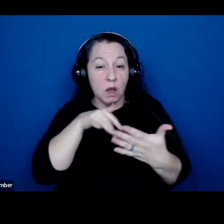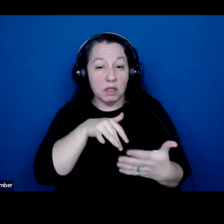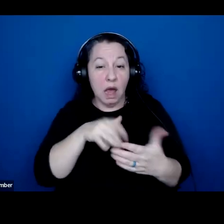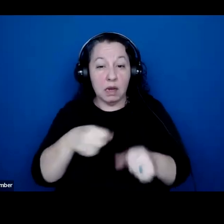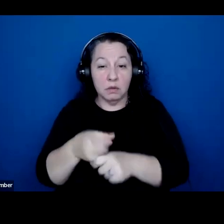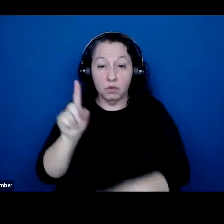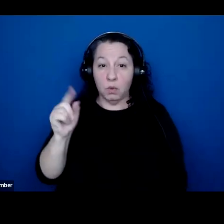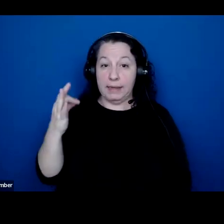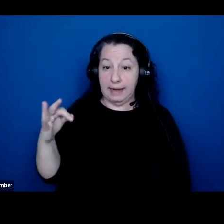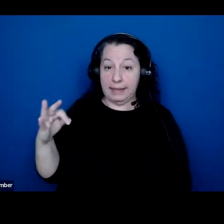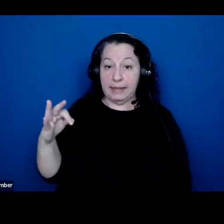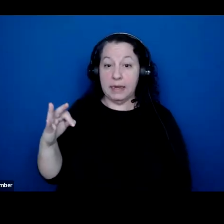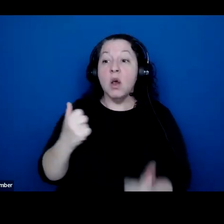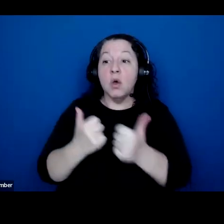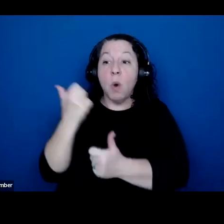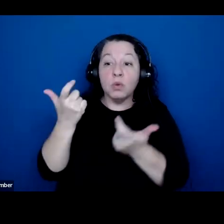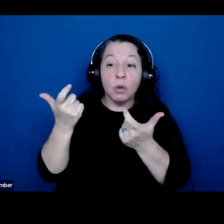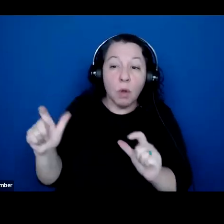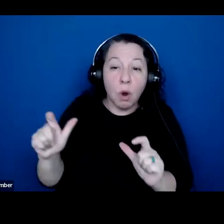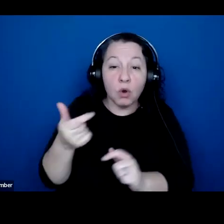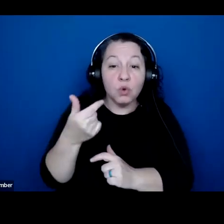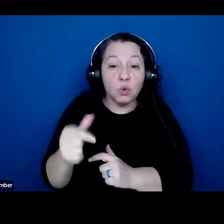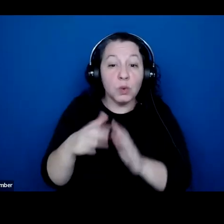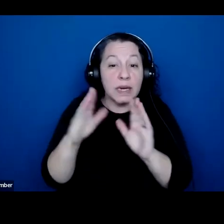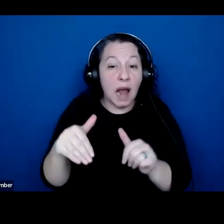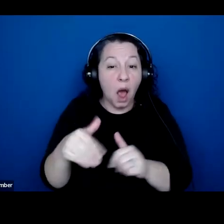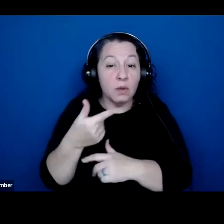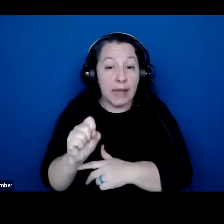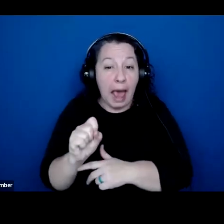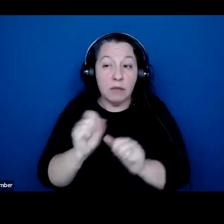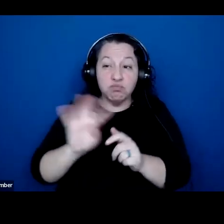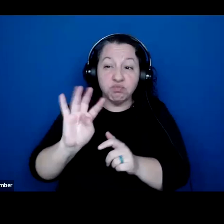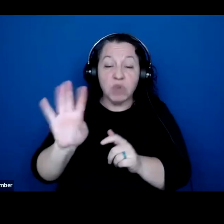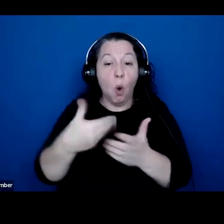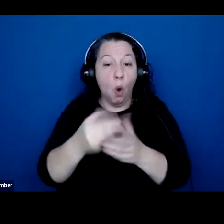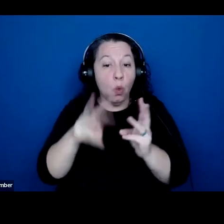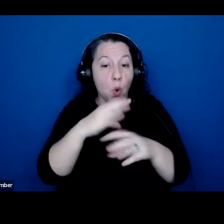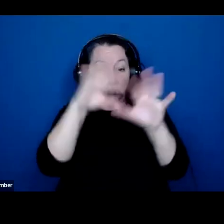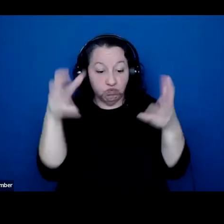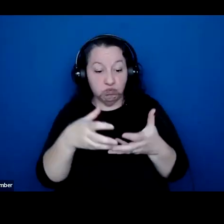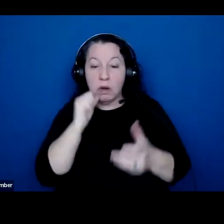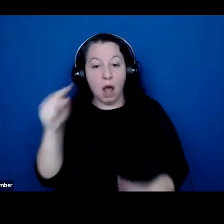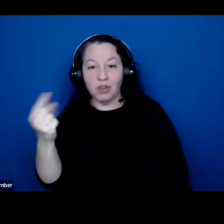the climate space: militarism. The U.S.